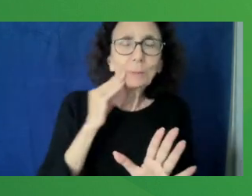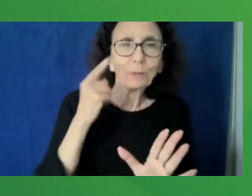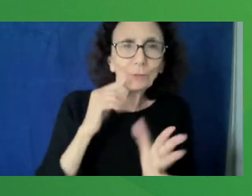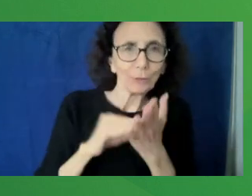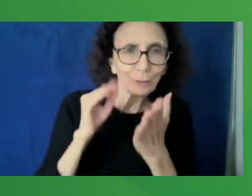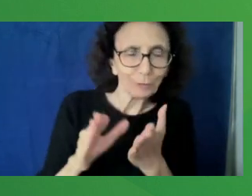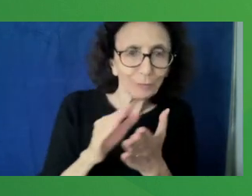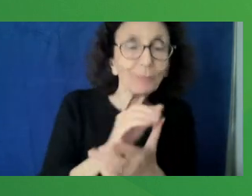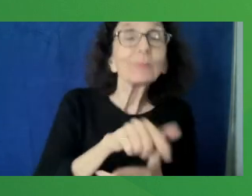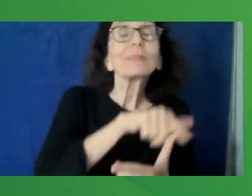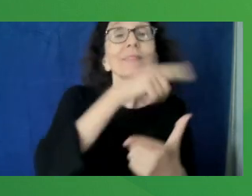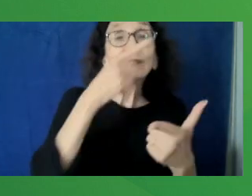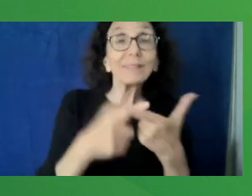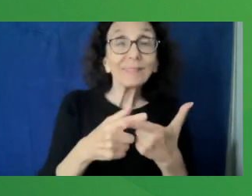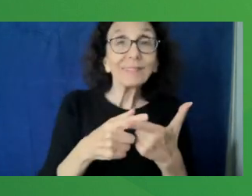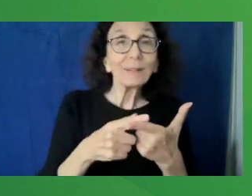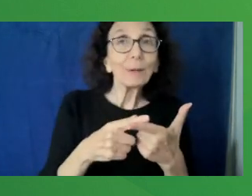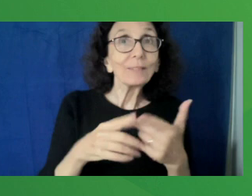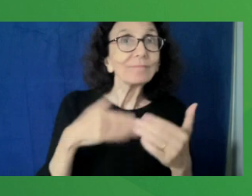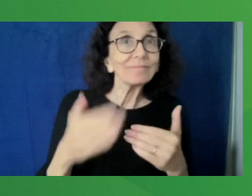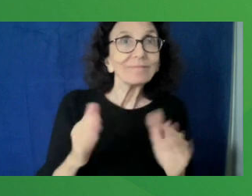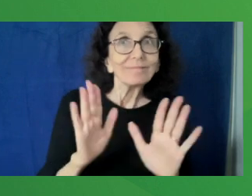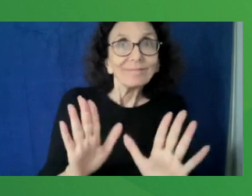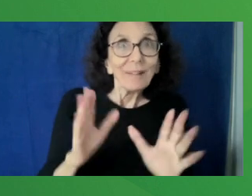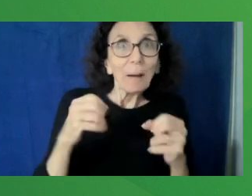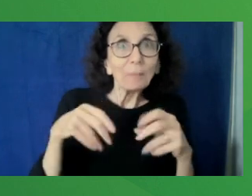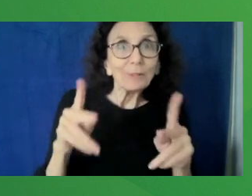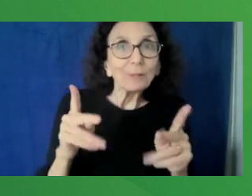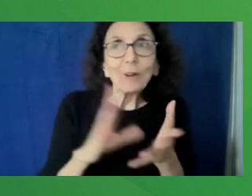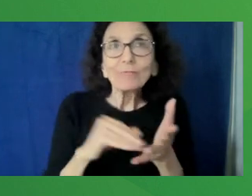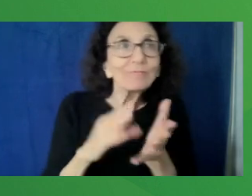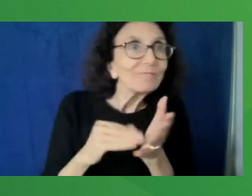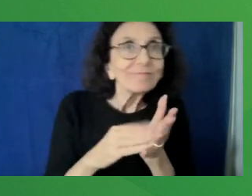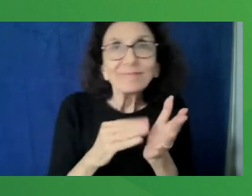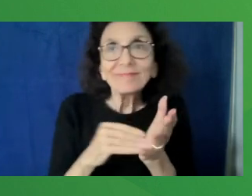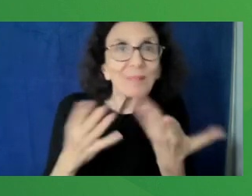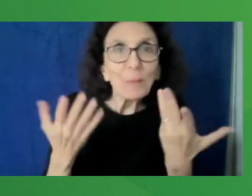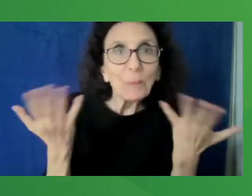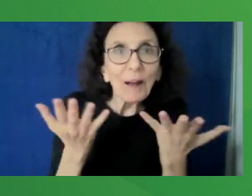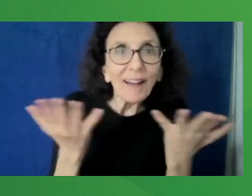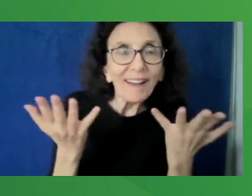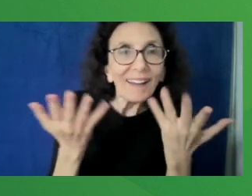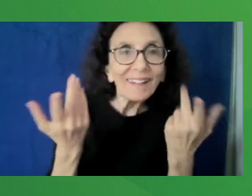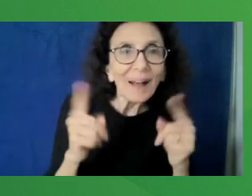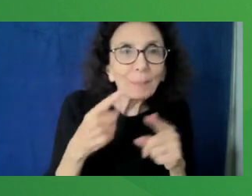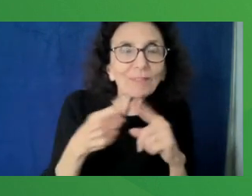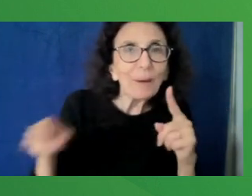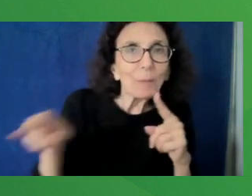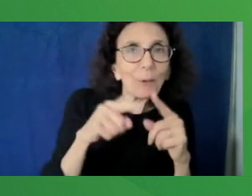we're gonna have a fantastic opportunity to learn firsthand from the two teachers about the student